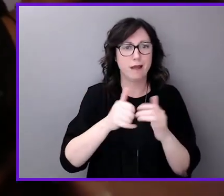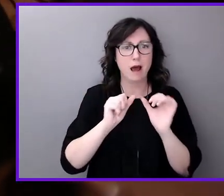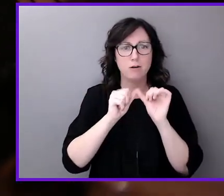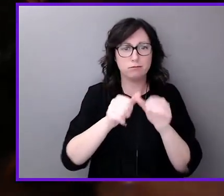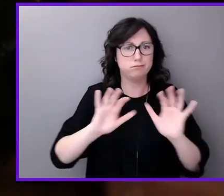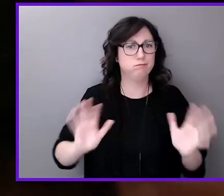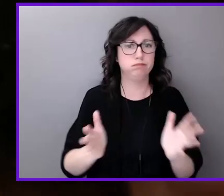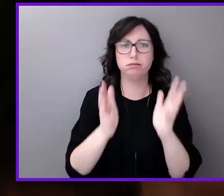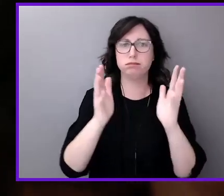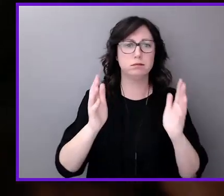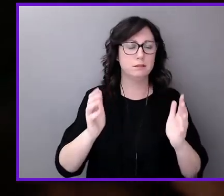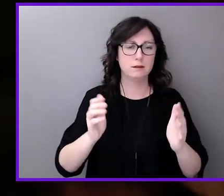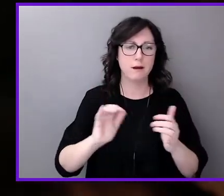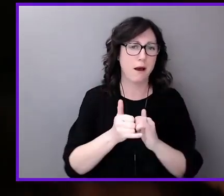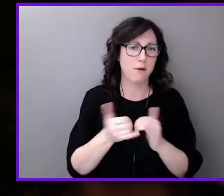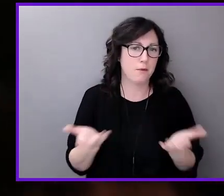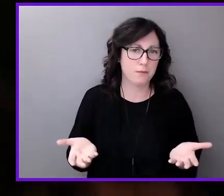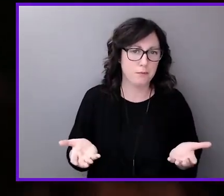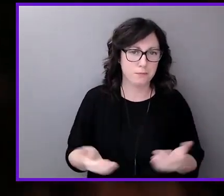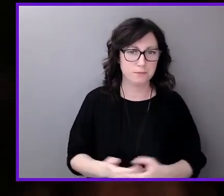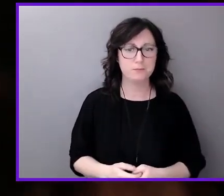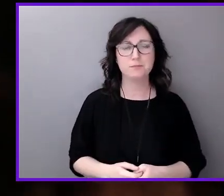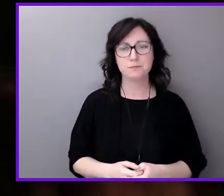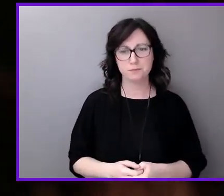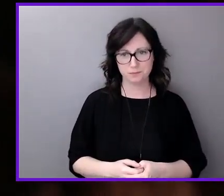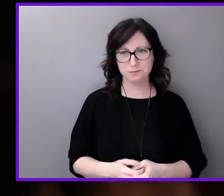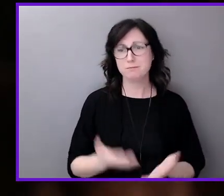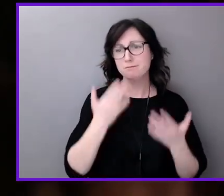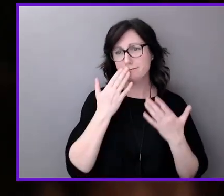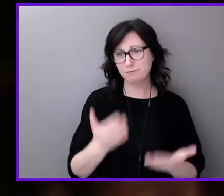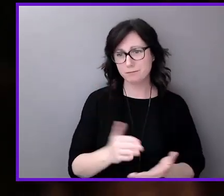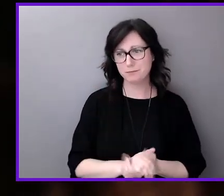Thank you. For example,